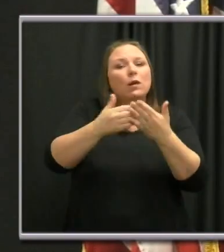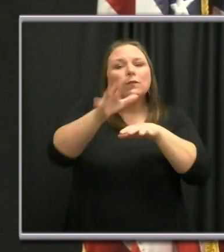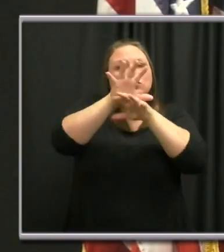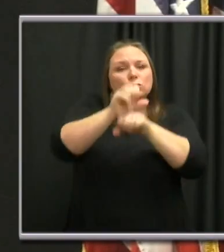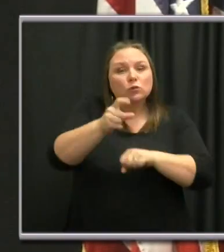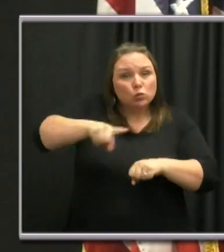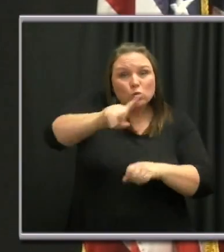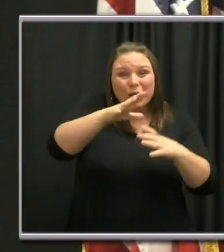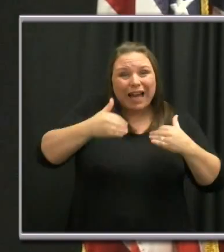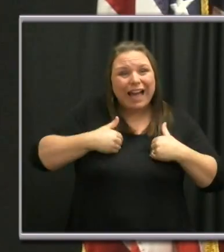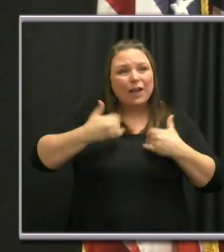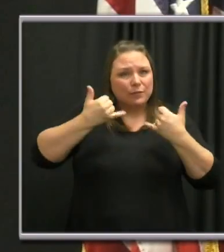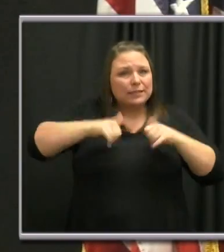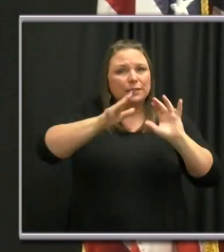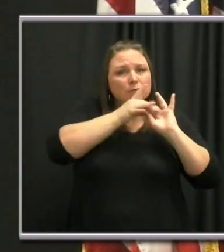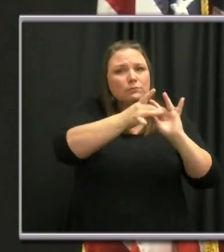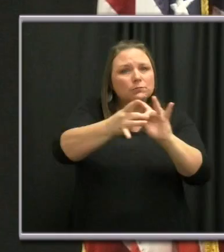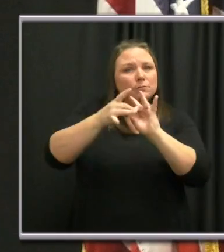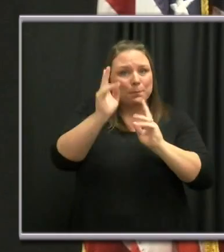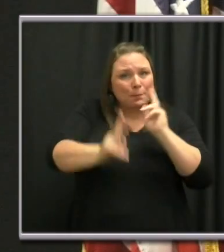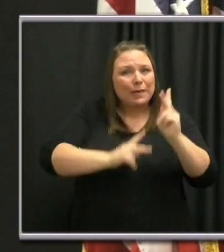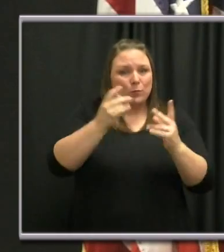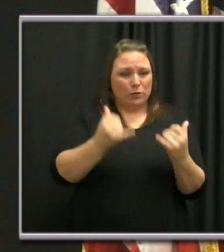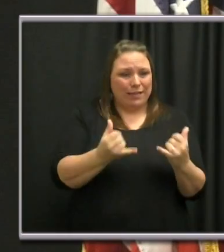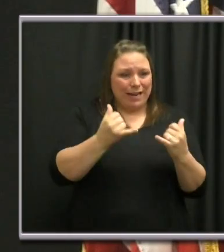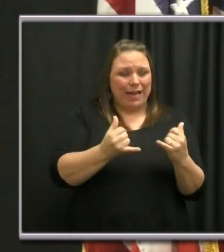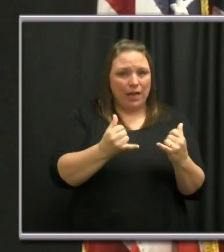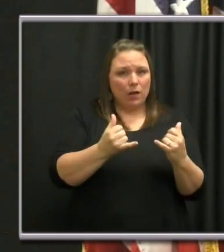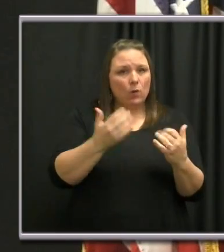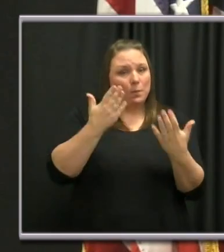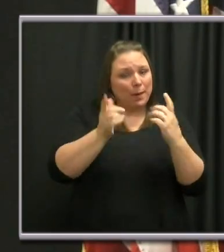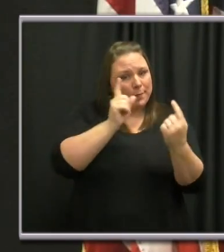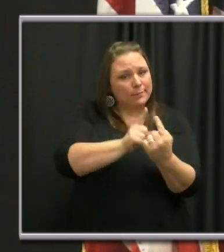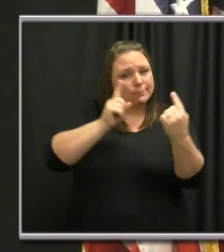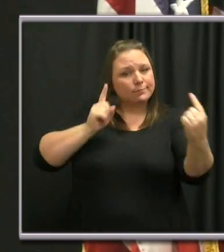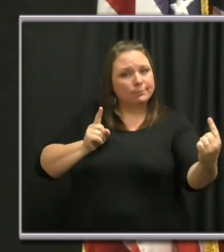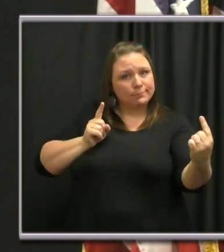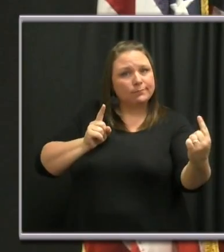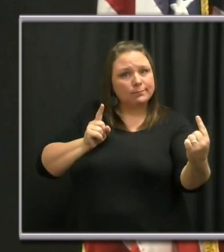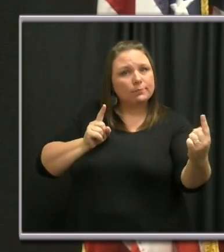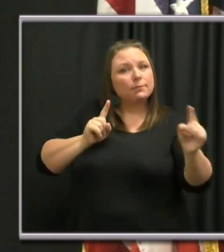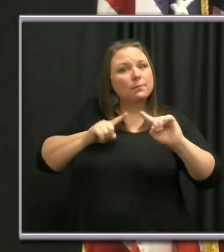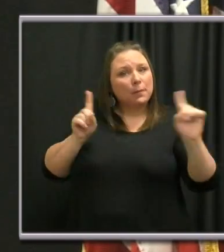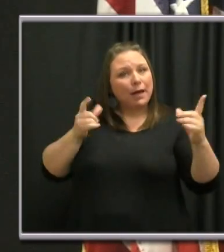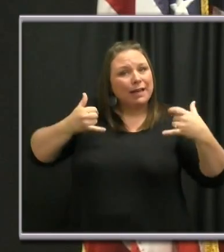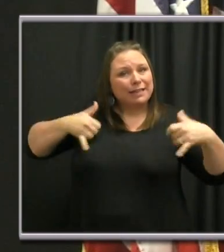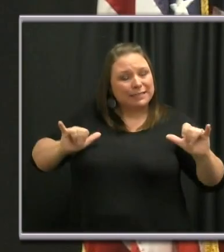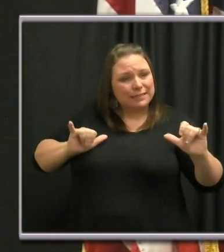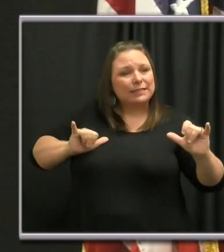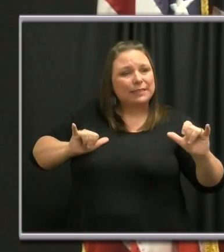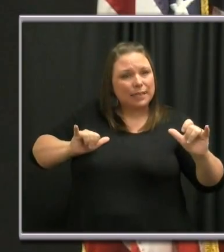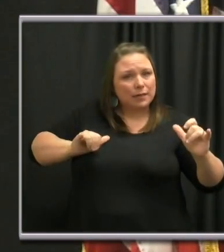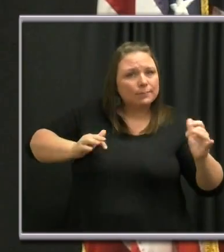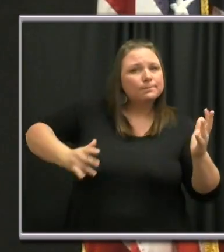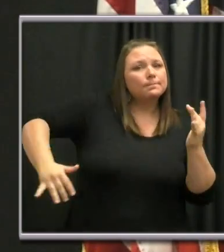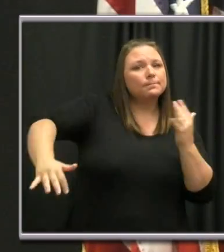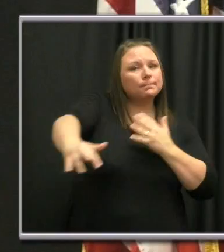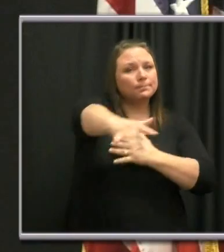TRADITION YOU HAVE WORK TOGETHER AS A PEOPLE RIGHT NOW.